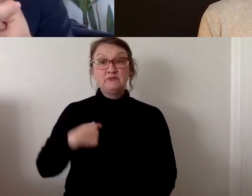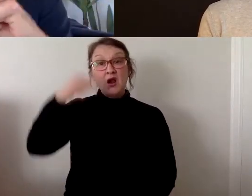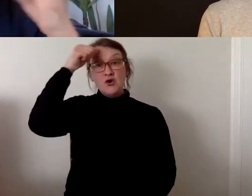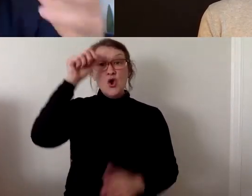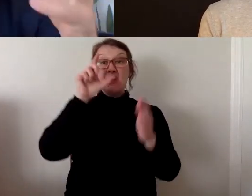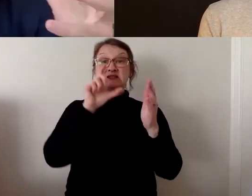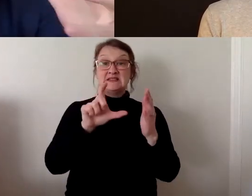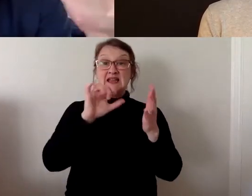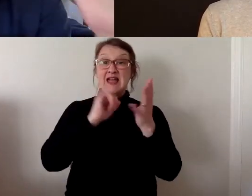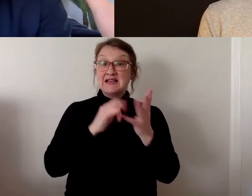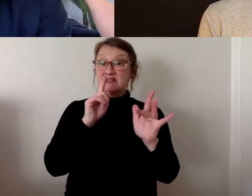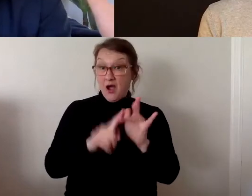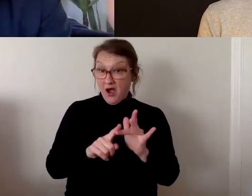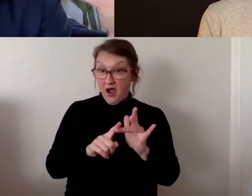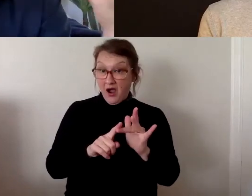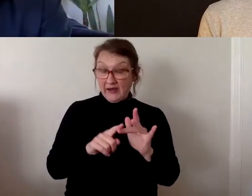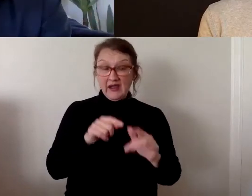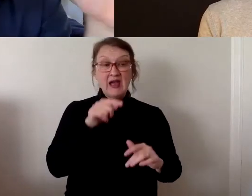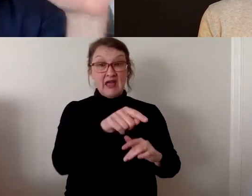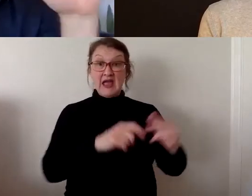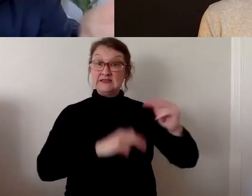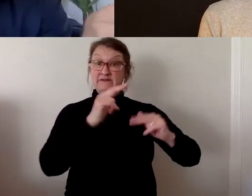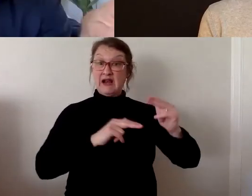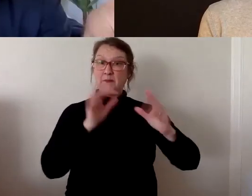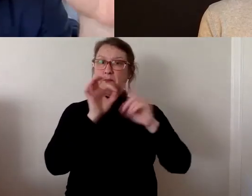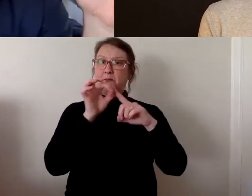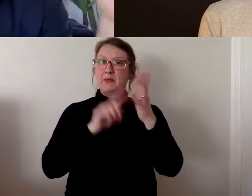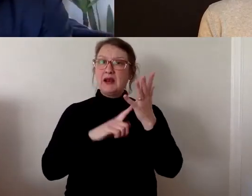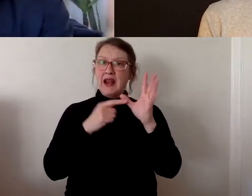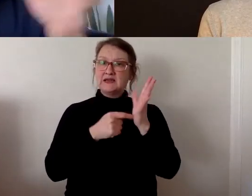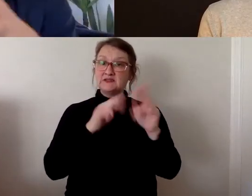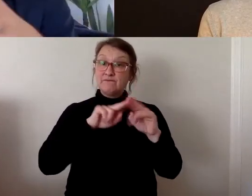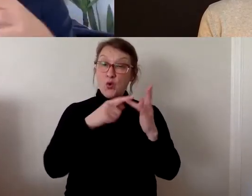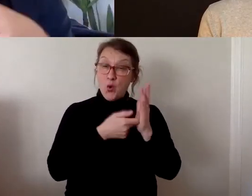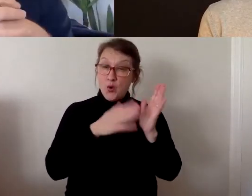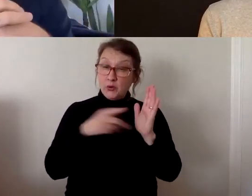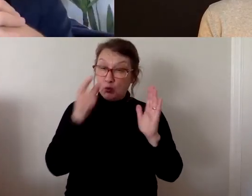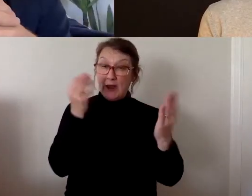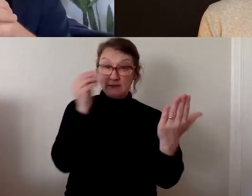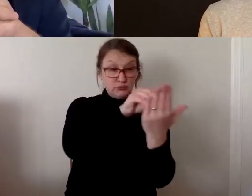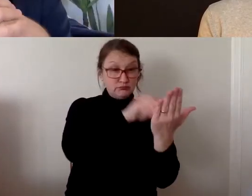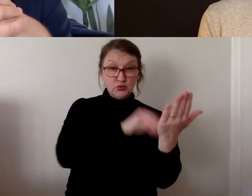Social Impact - is developing a platform where you can log your impact so that government can see it, but it's not been fully deployed